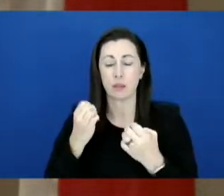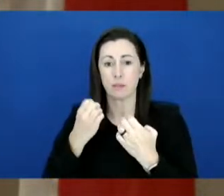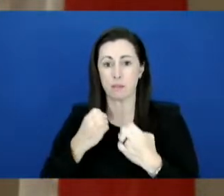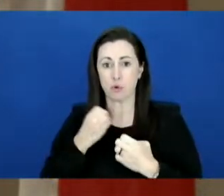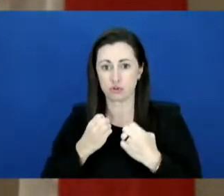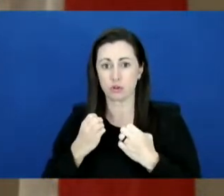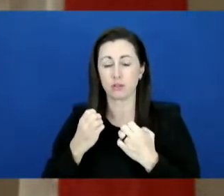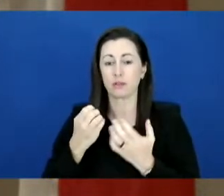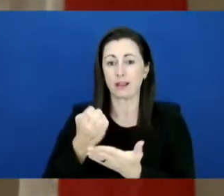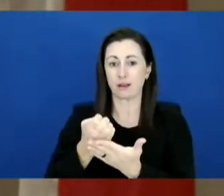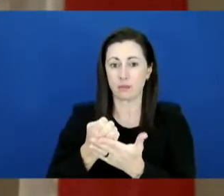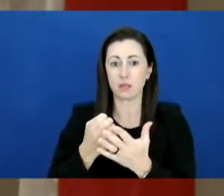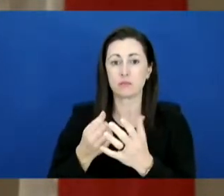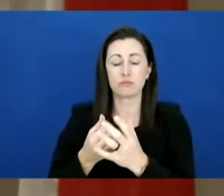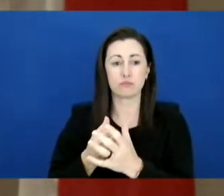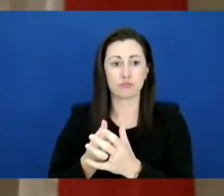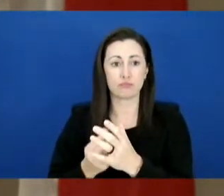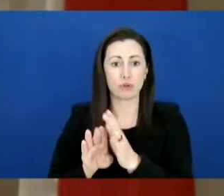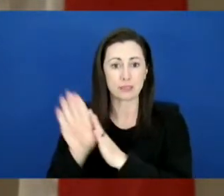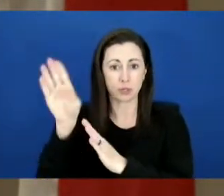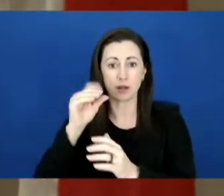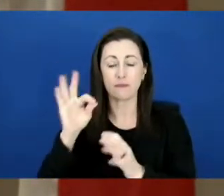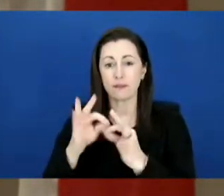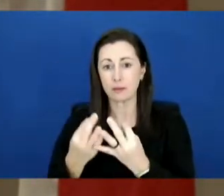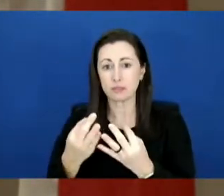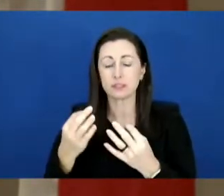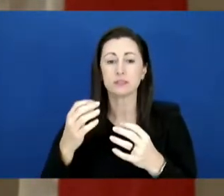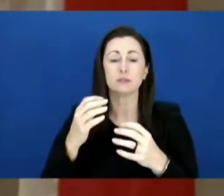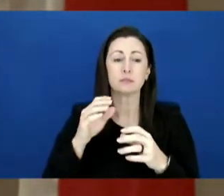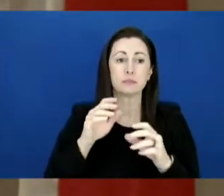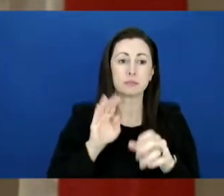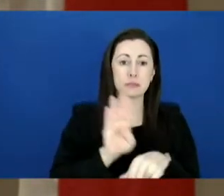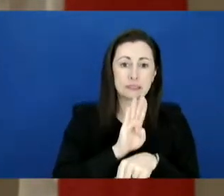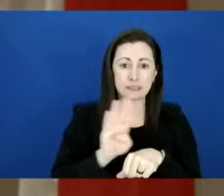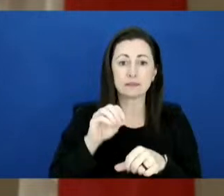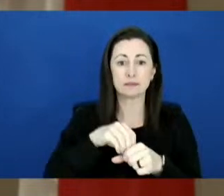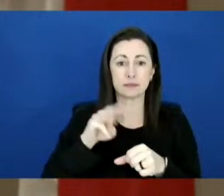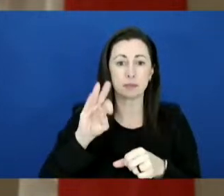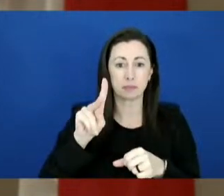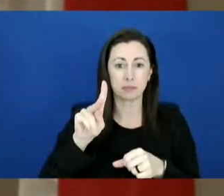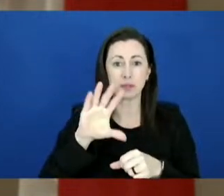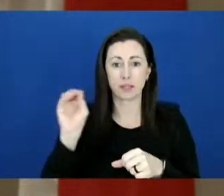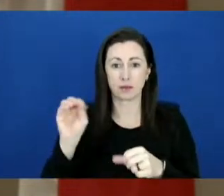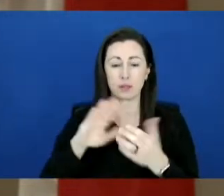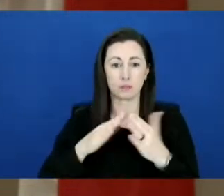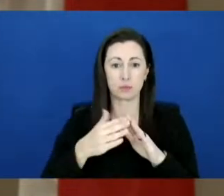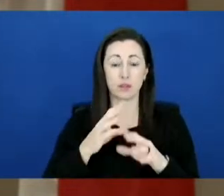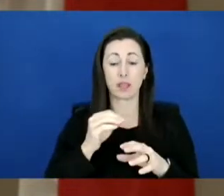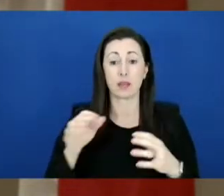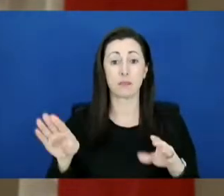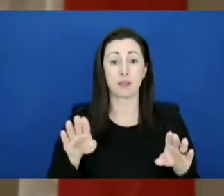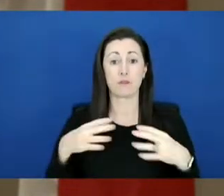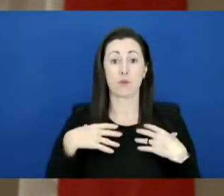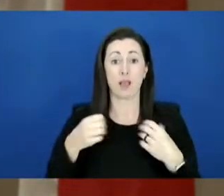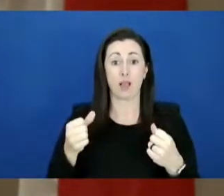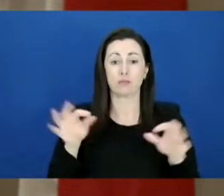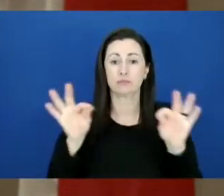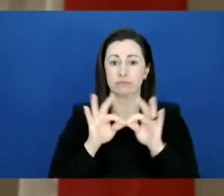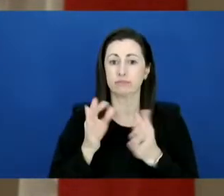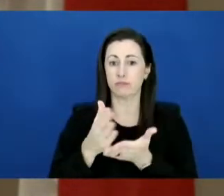CITIZEN IS ESSENTIAL TO THE EMOTIONAL AND ECONOMIC PROSPERITY OF OUR FAMILIES,